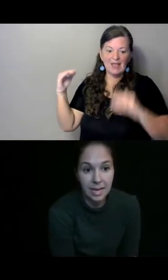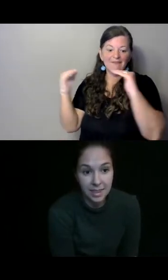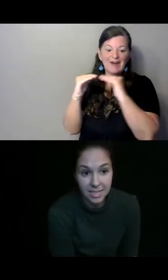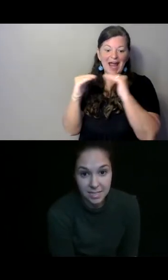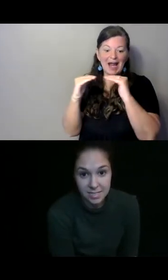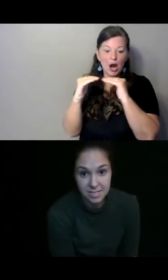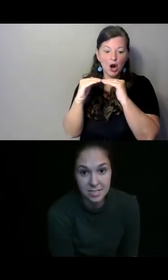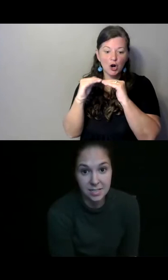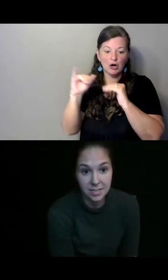This,